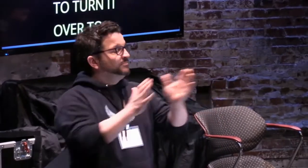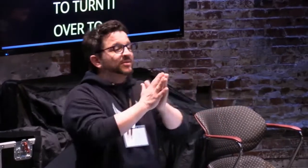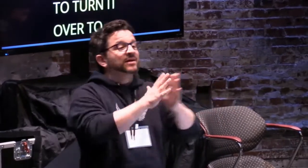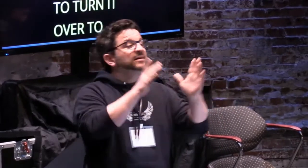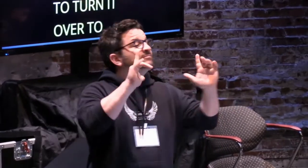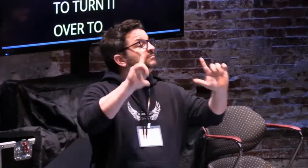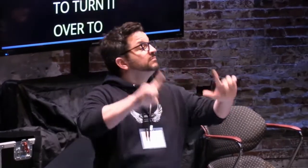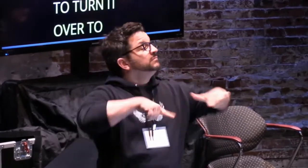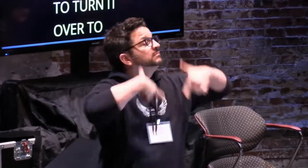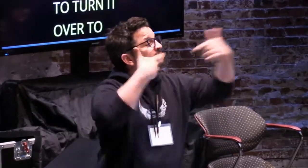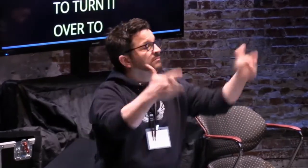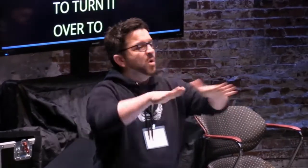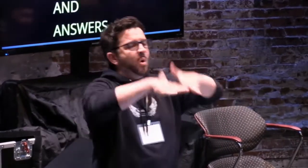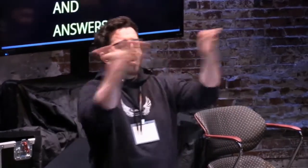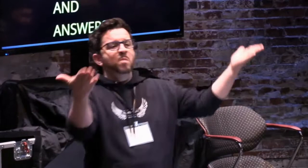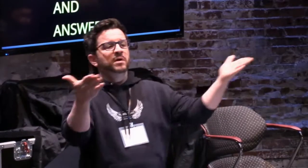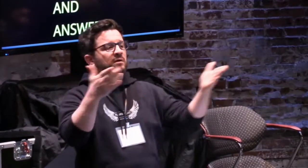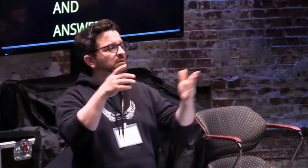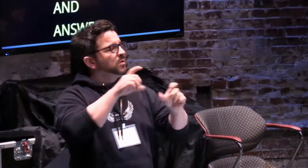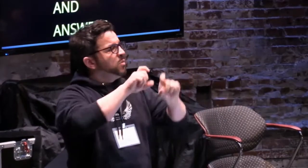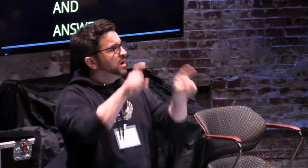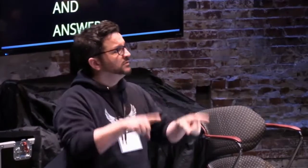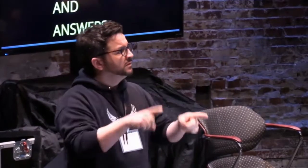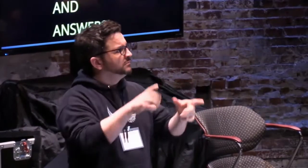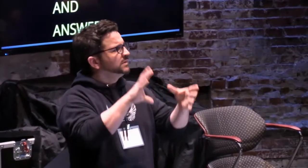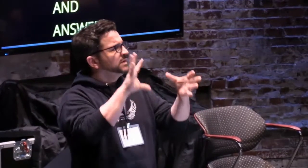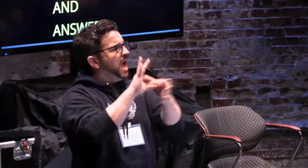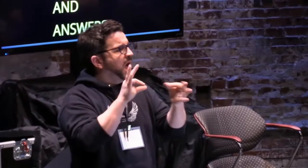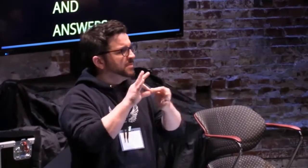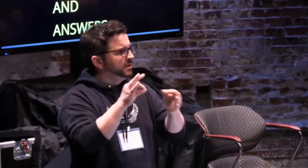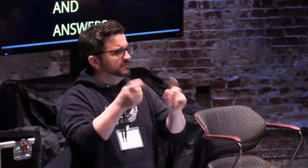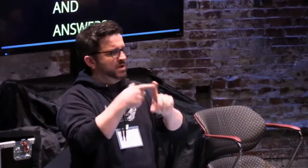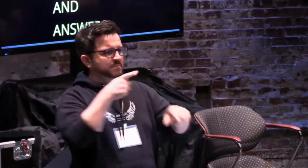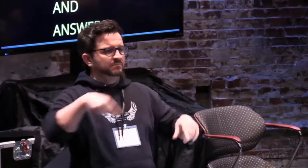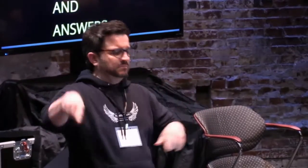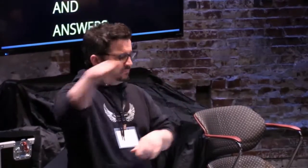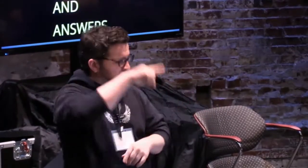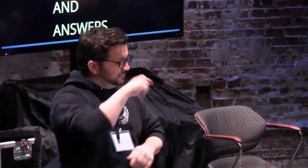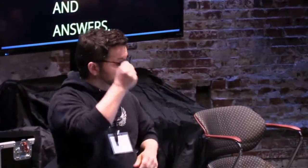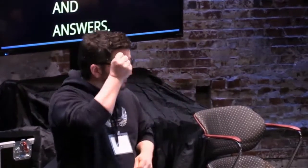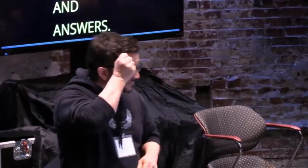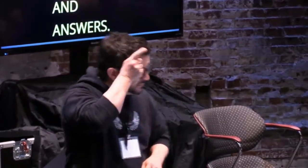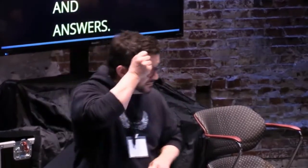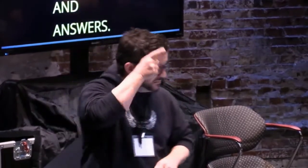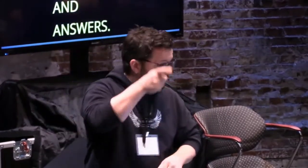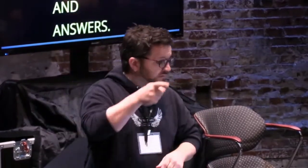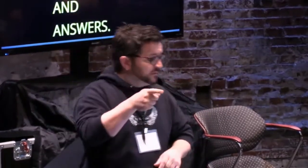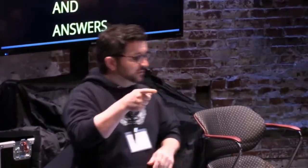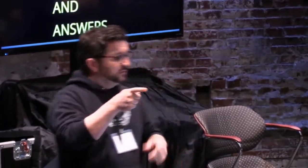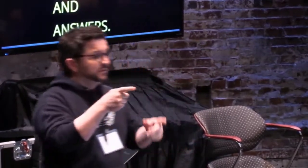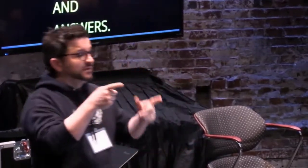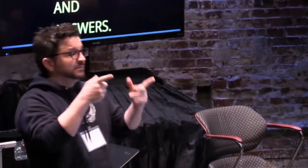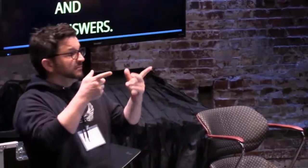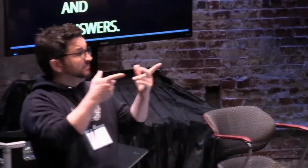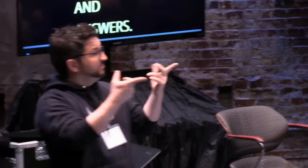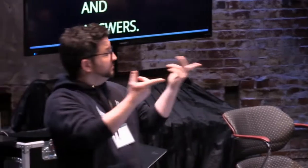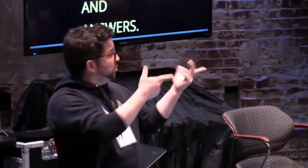Did you wanna get my attention? Okay, so why don't we open it up for a Q&A, and comments from the audience, with the understanding,